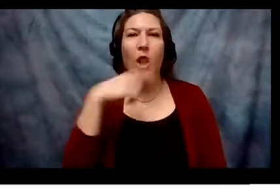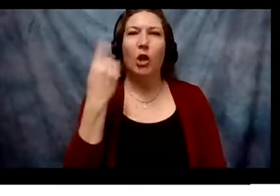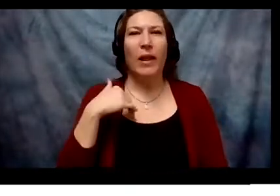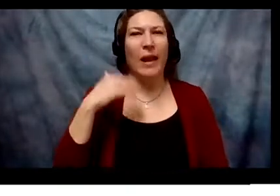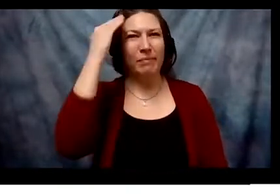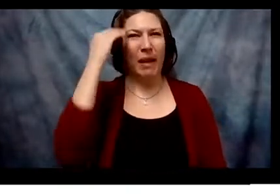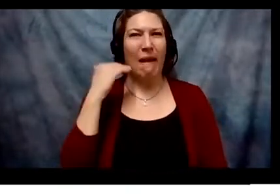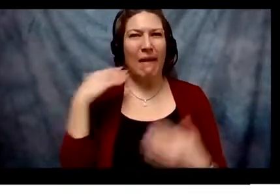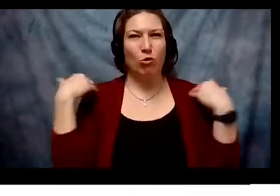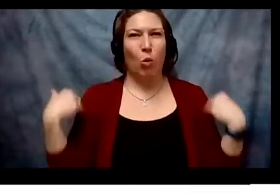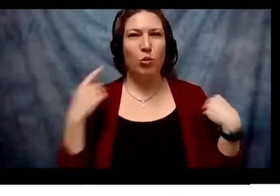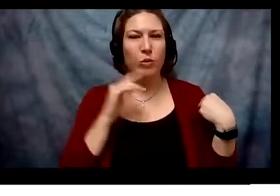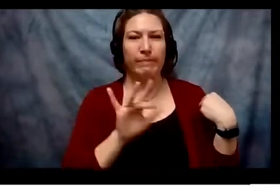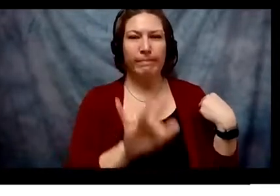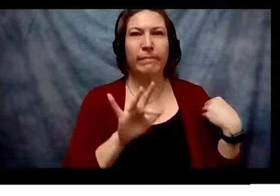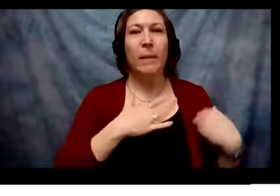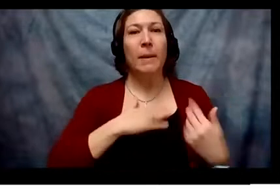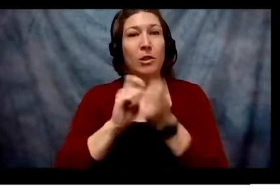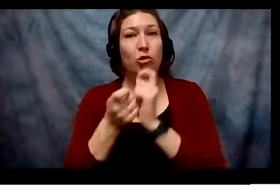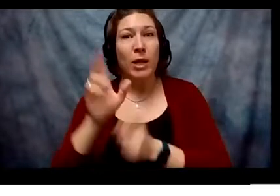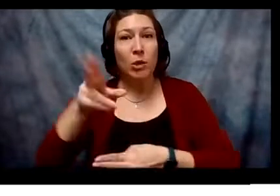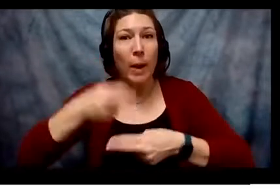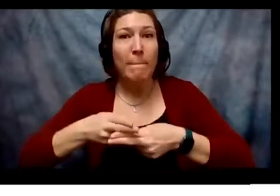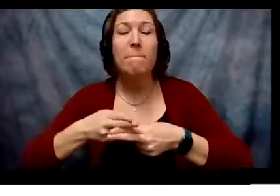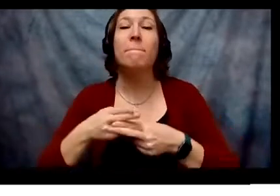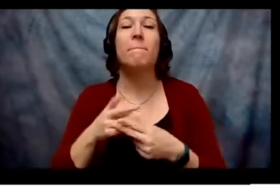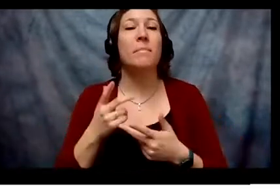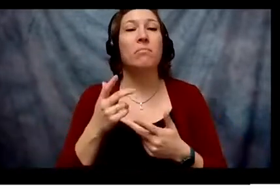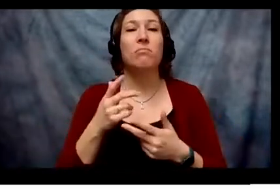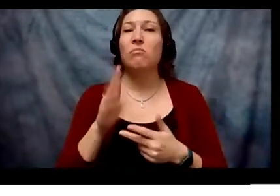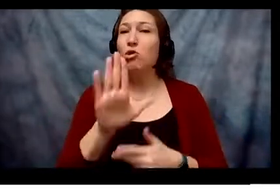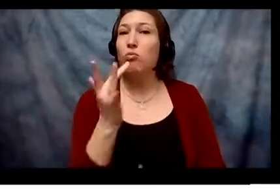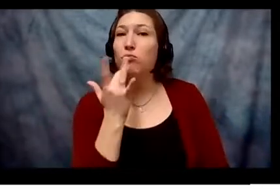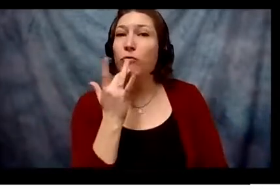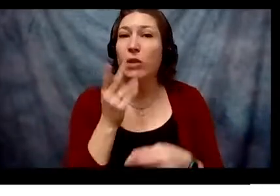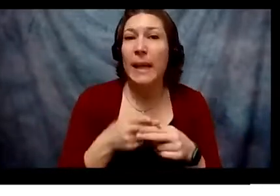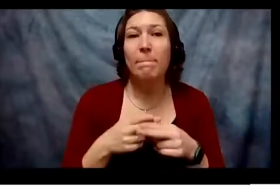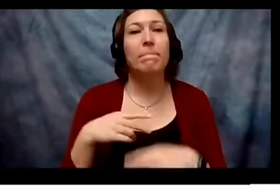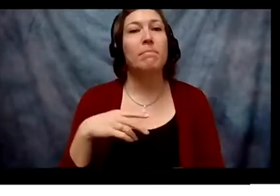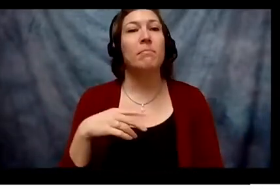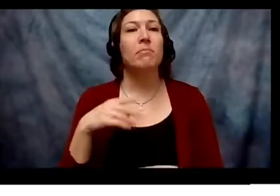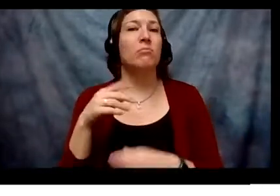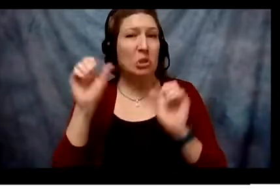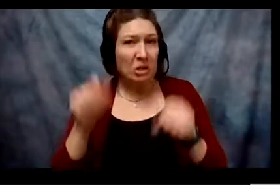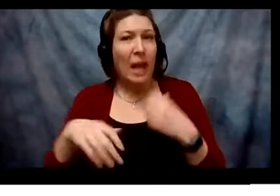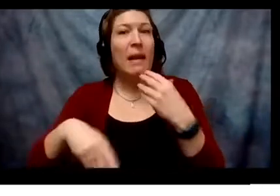rename yourself to indicate your preferred name and optionally, your pronouns. To rename yourself. Click on the